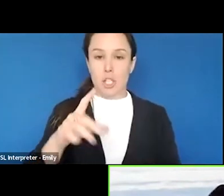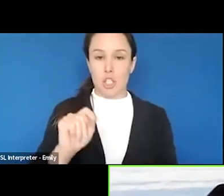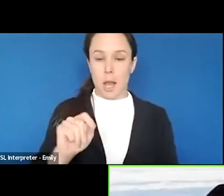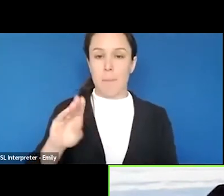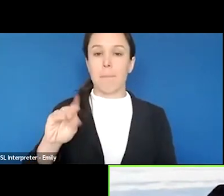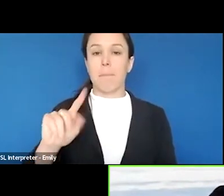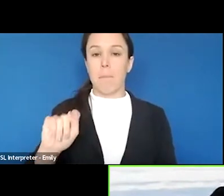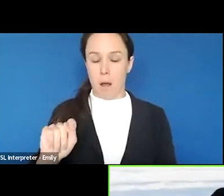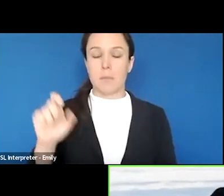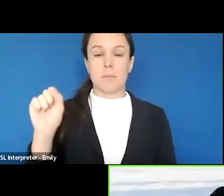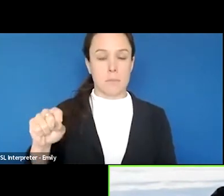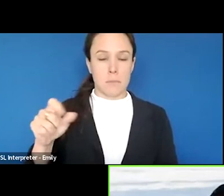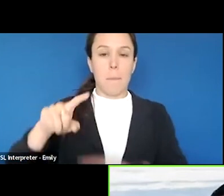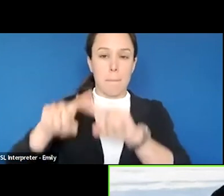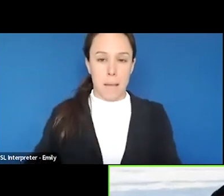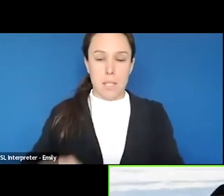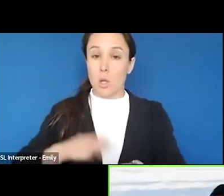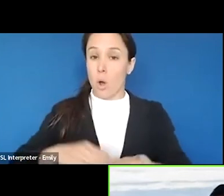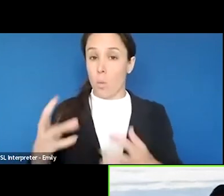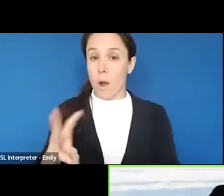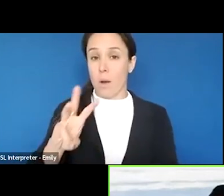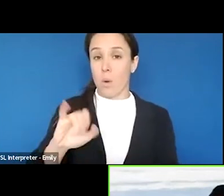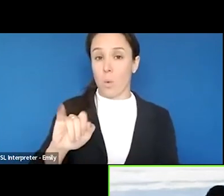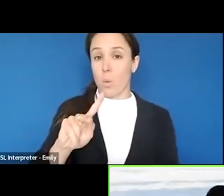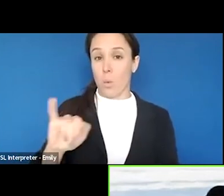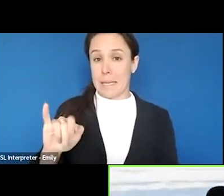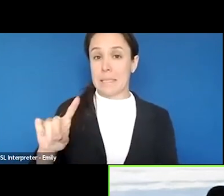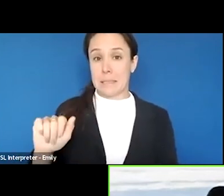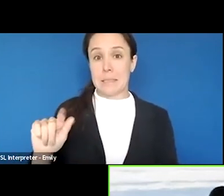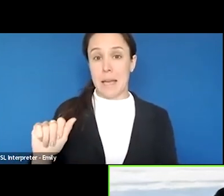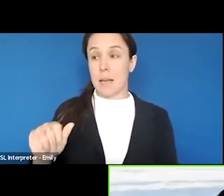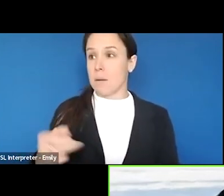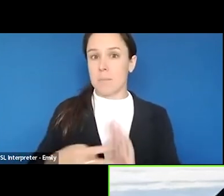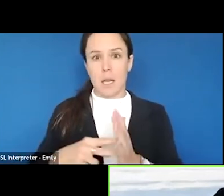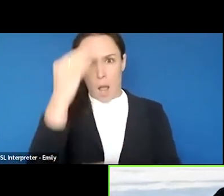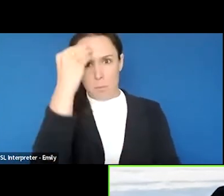wikidata. I am telling you where it is coming from but more importantly I put the technology in the